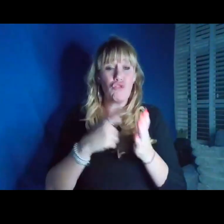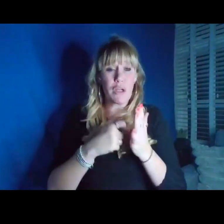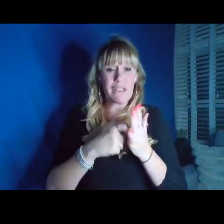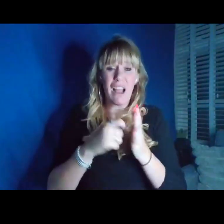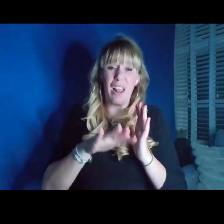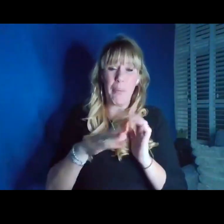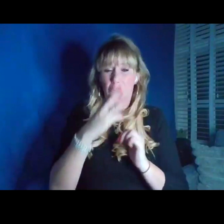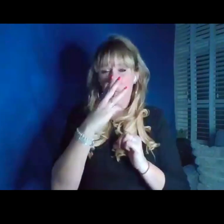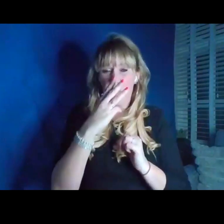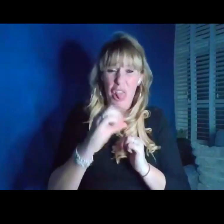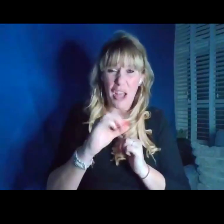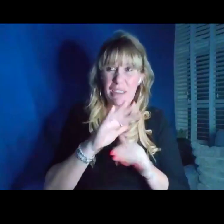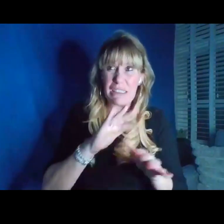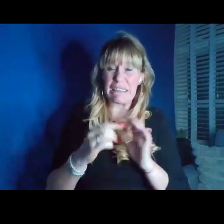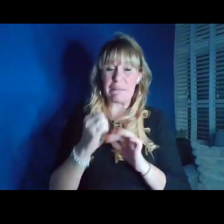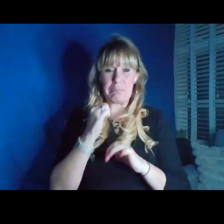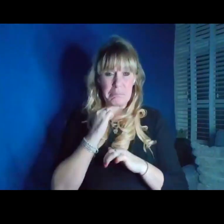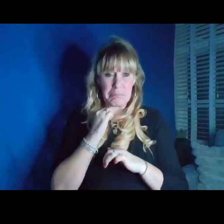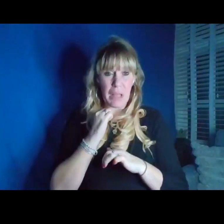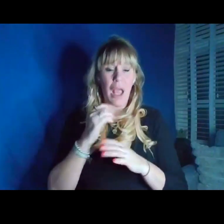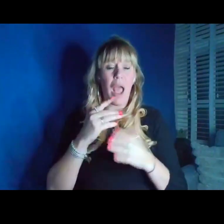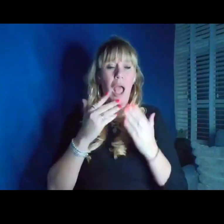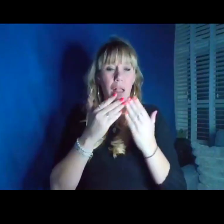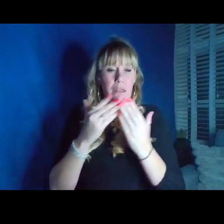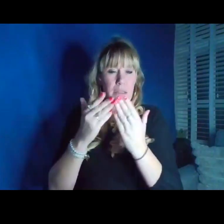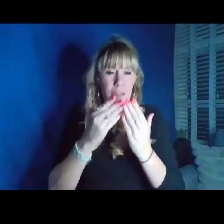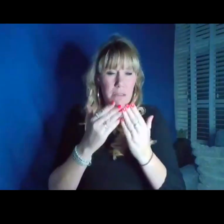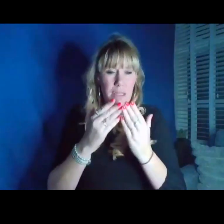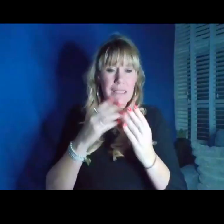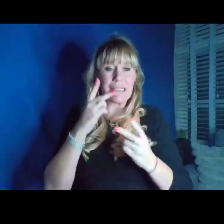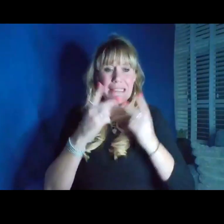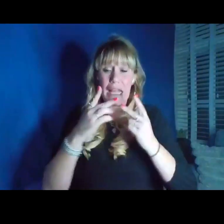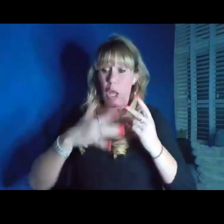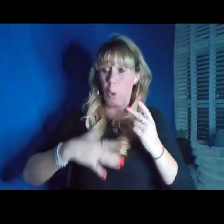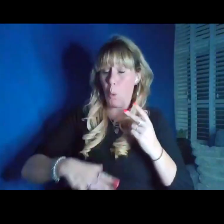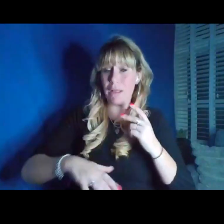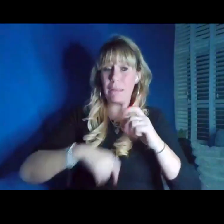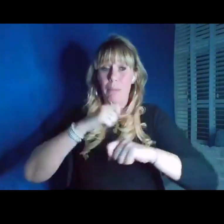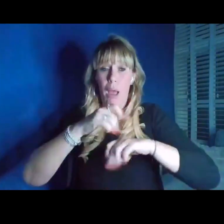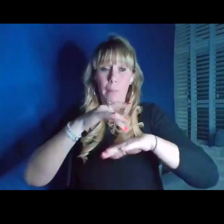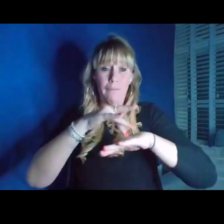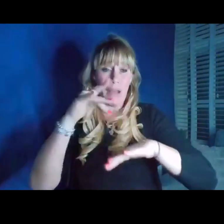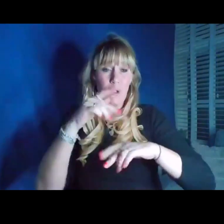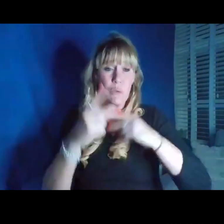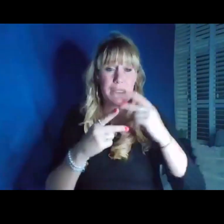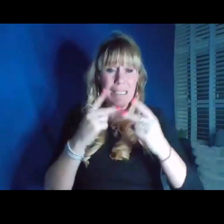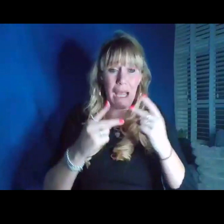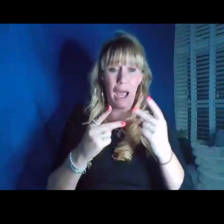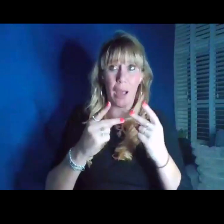had studied singing and wanted to sing professionally, but in addition to the barriers that she faced as a